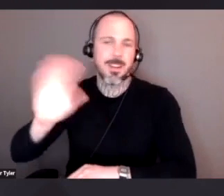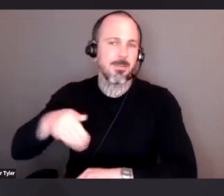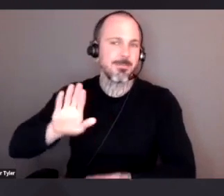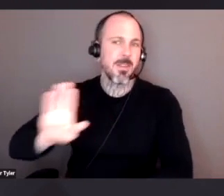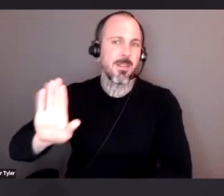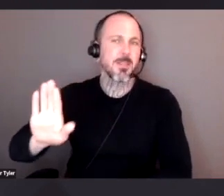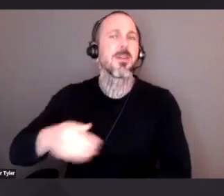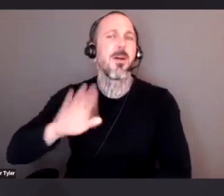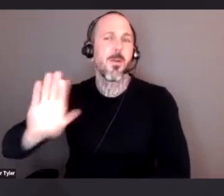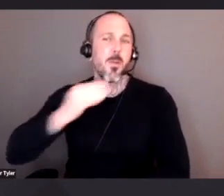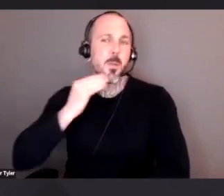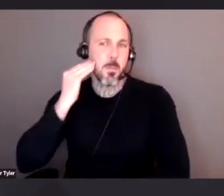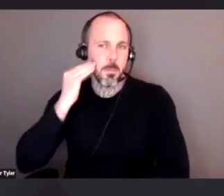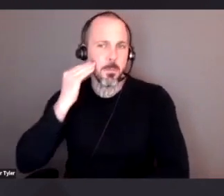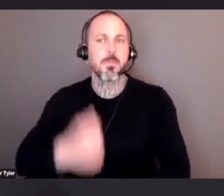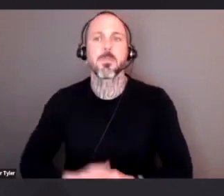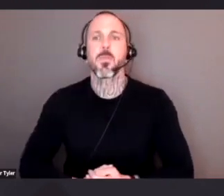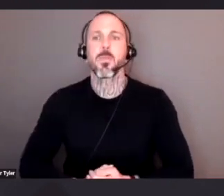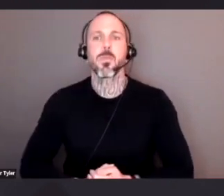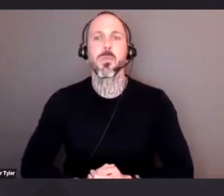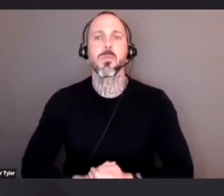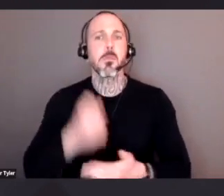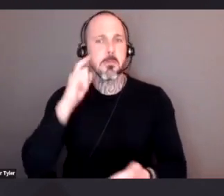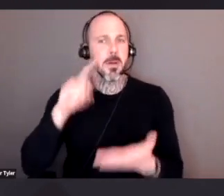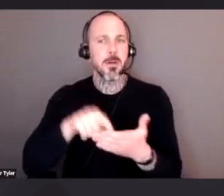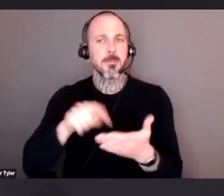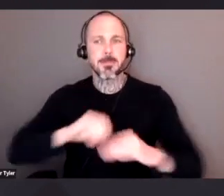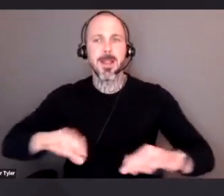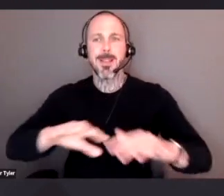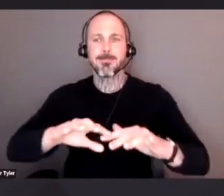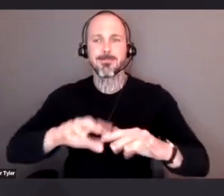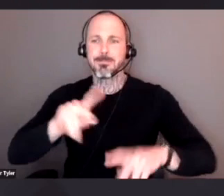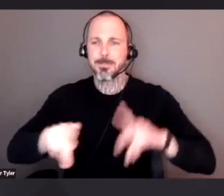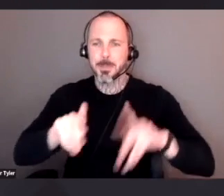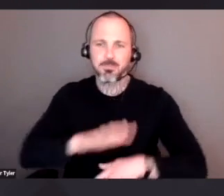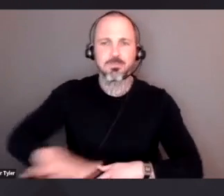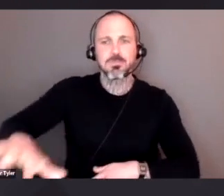and its people's histories, rights, and presence, and to the ongoing work of reconciliation.